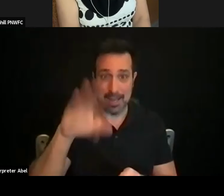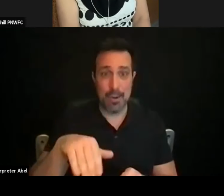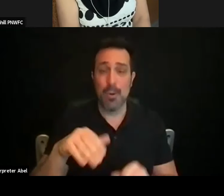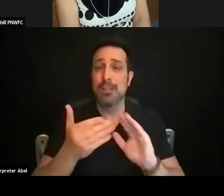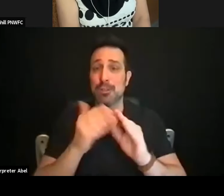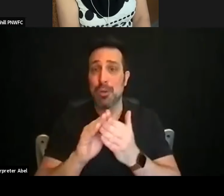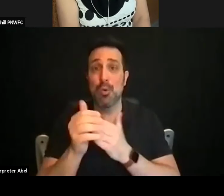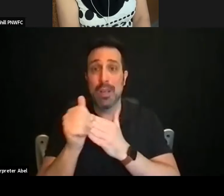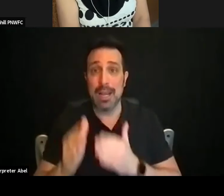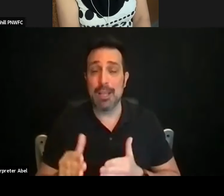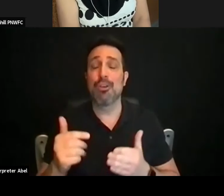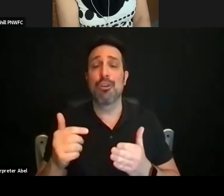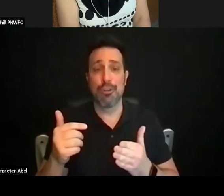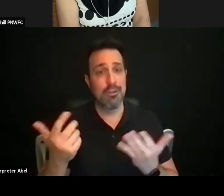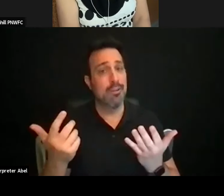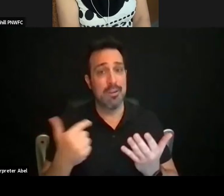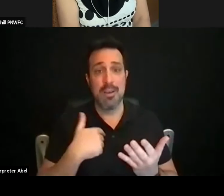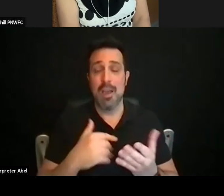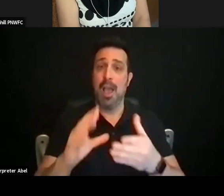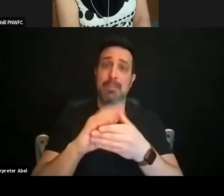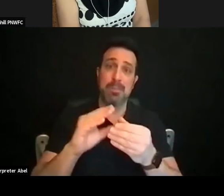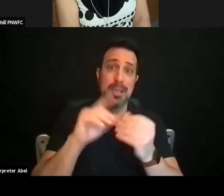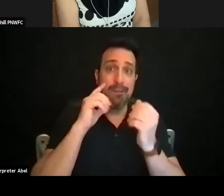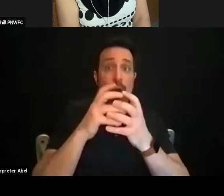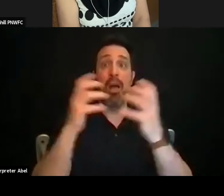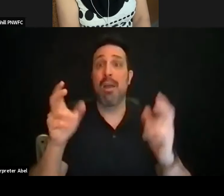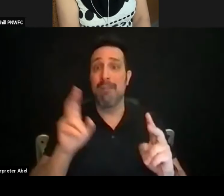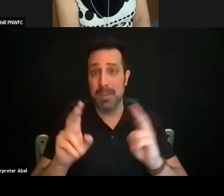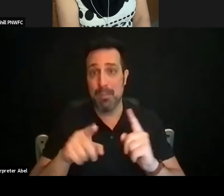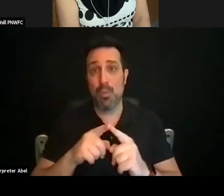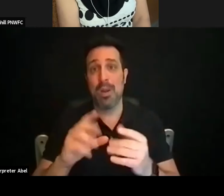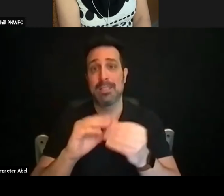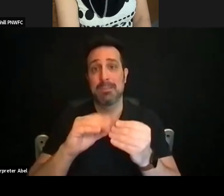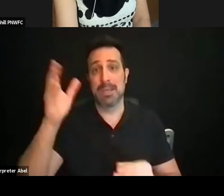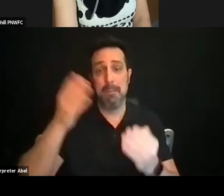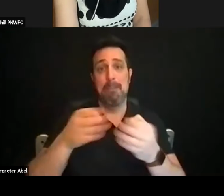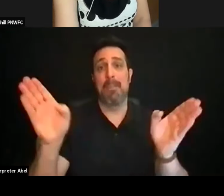I just wanted to be left alone. So I'm really just honored that I'm allowed to do this work. I know